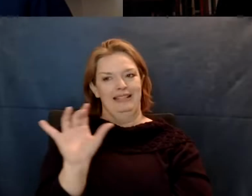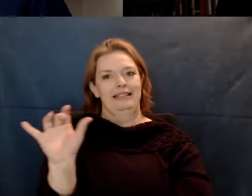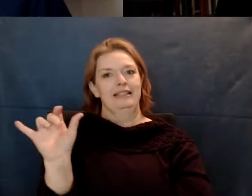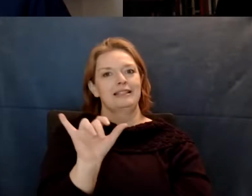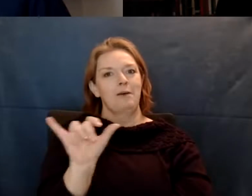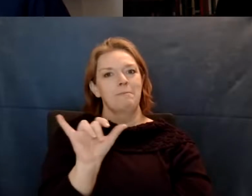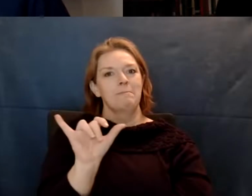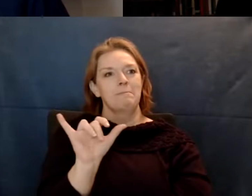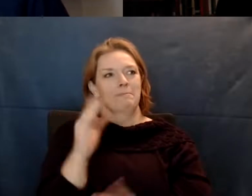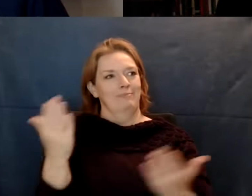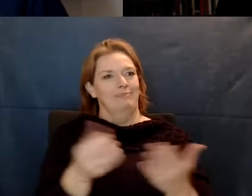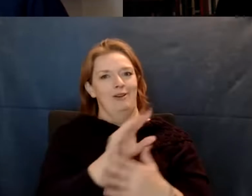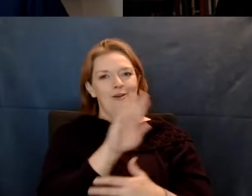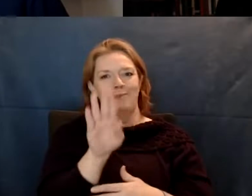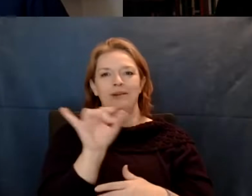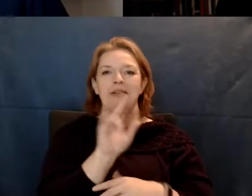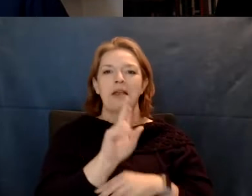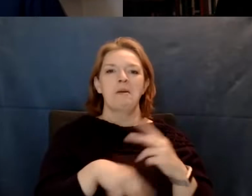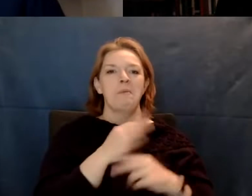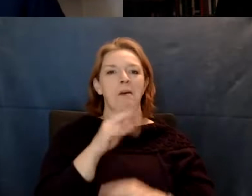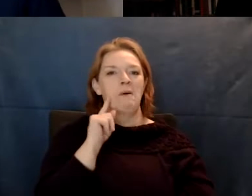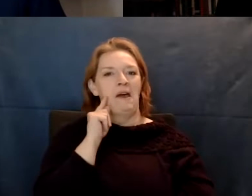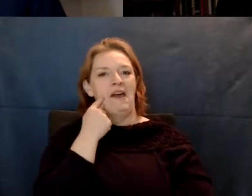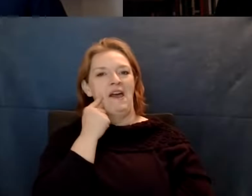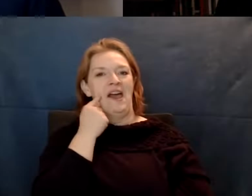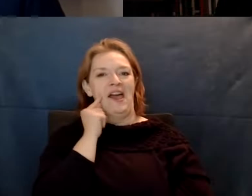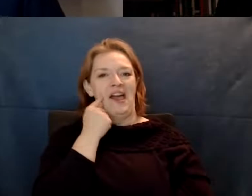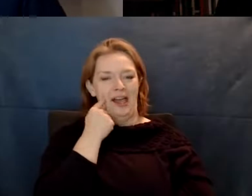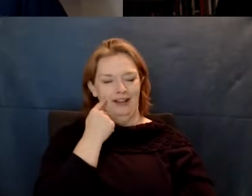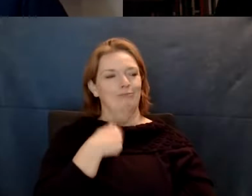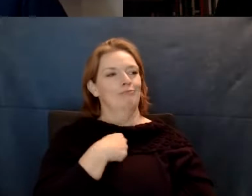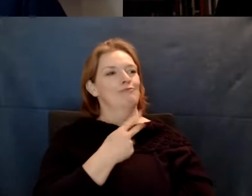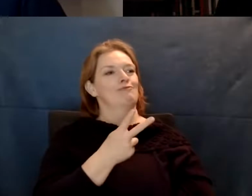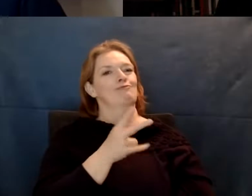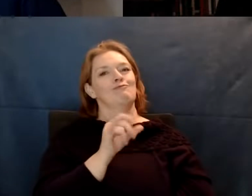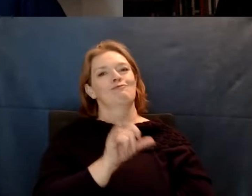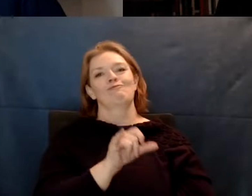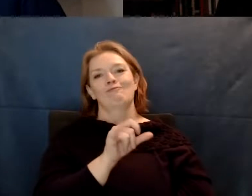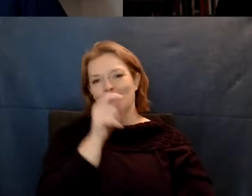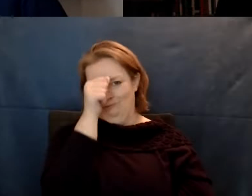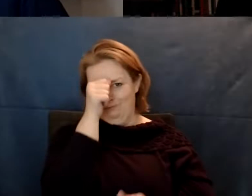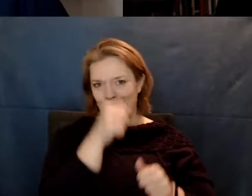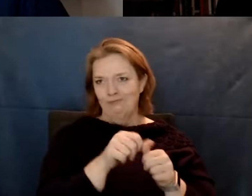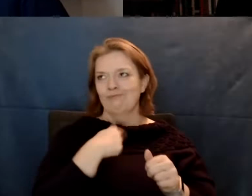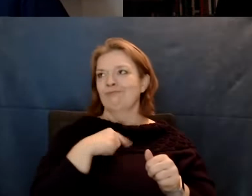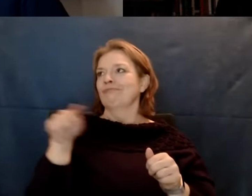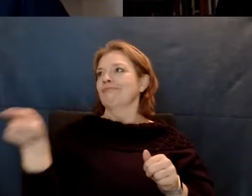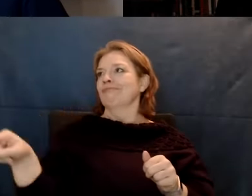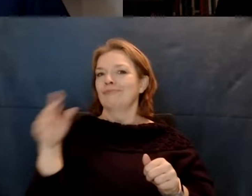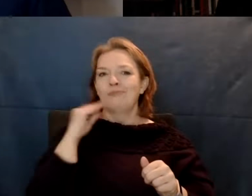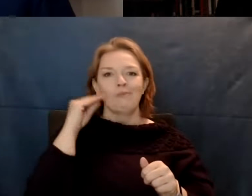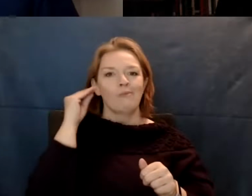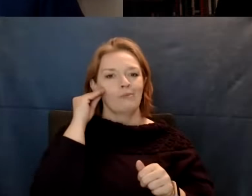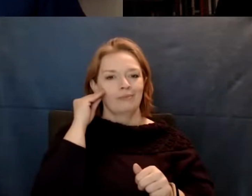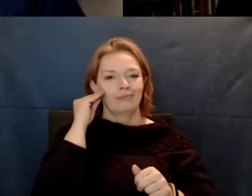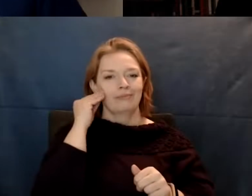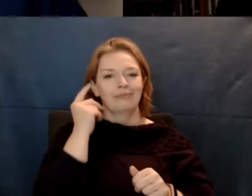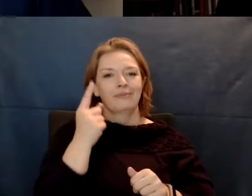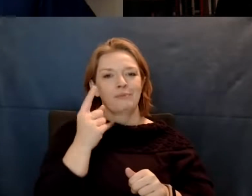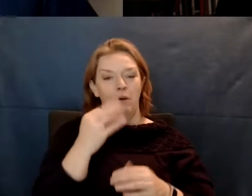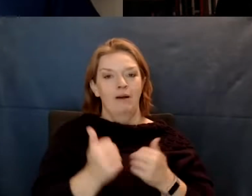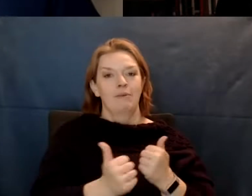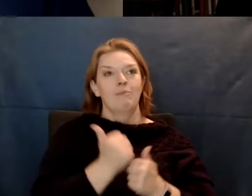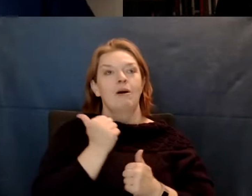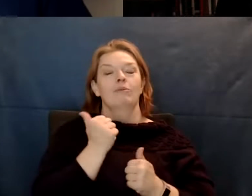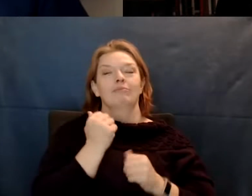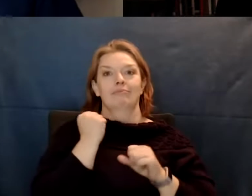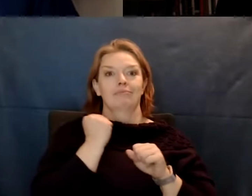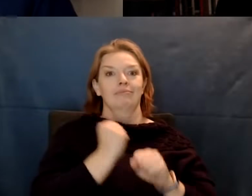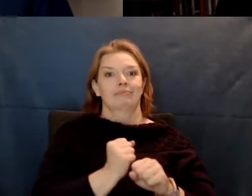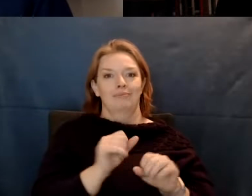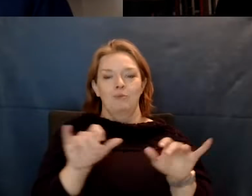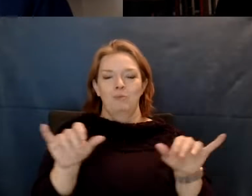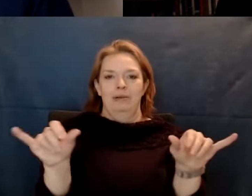here in Boise, it was striking, it was, it's probably one of the most striking resemblances